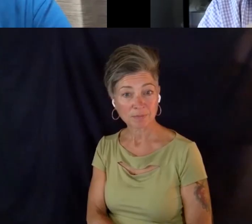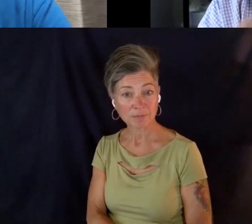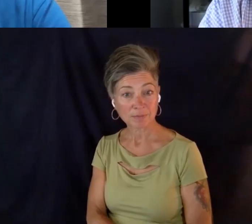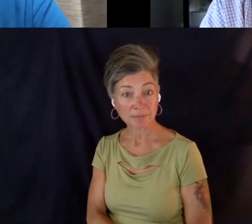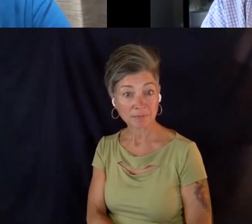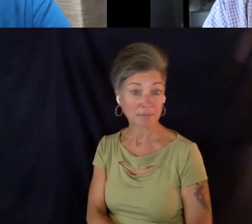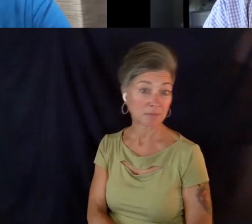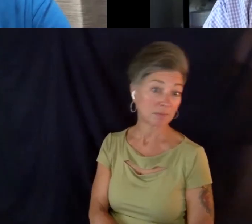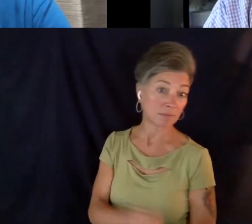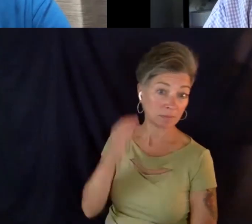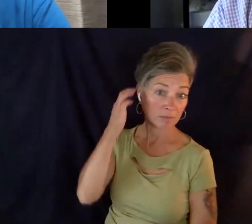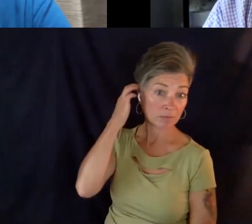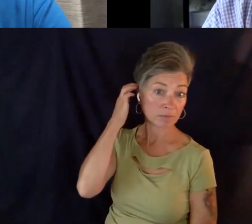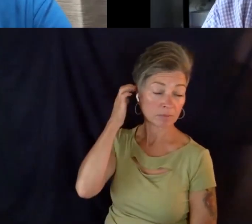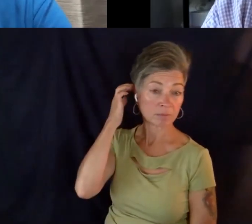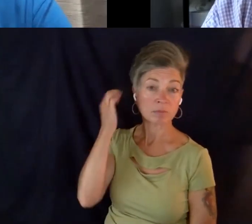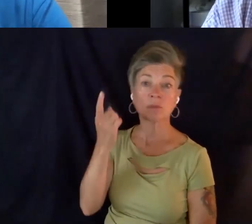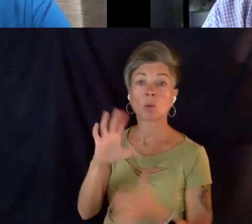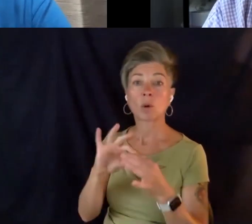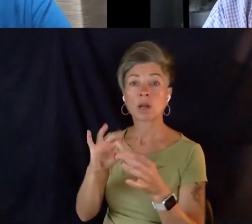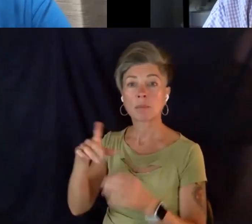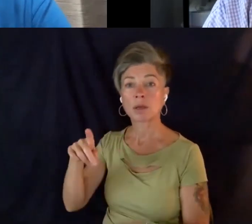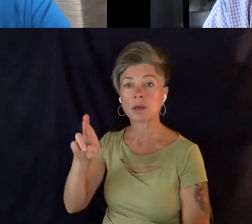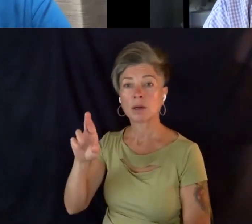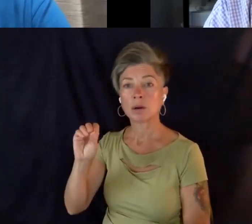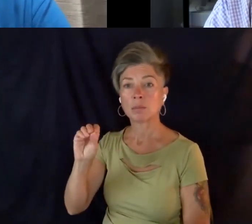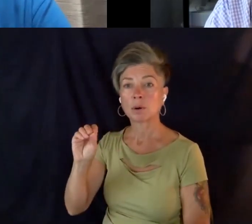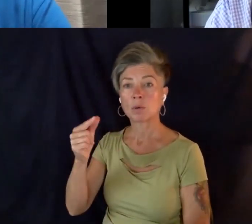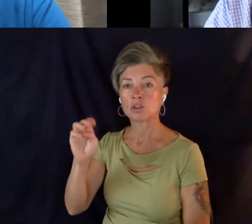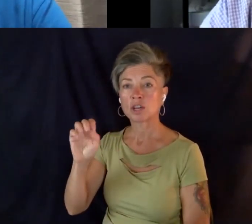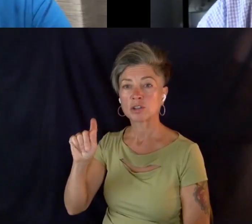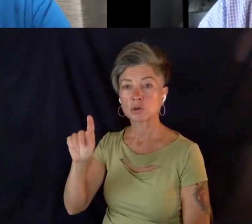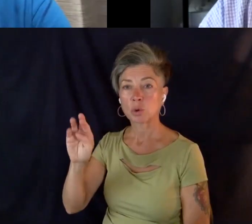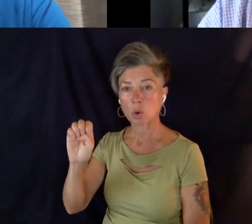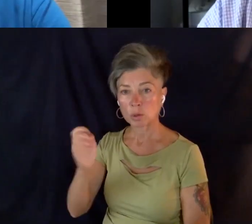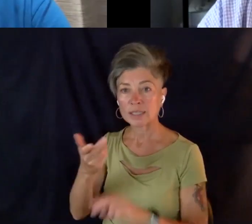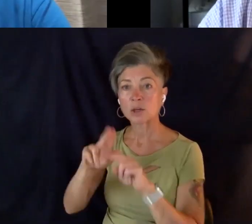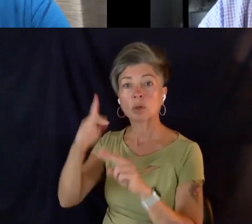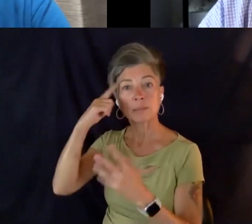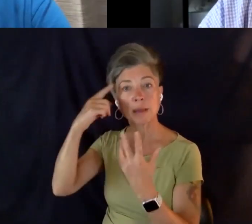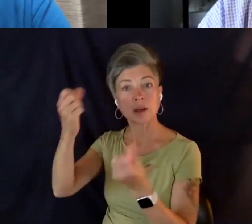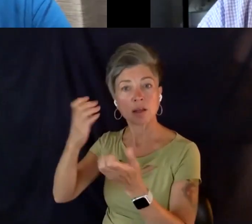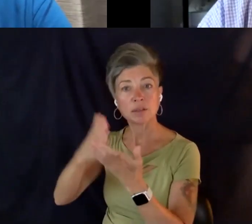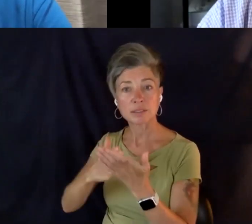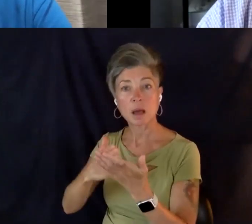So I'm seeing a comment that says progesterone has increased mental health in some patients in addition to breast growth